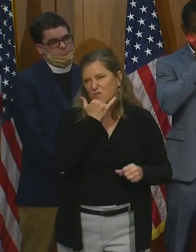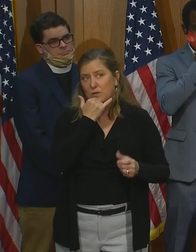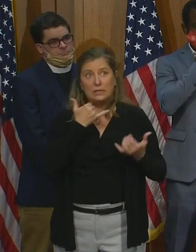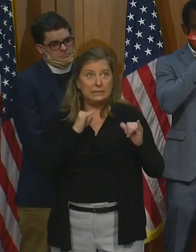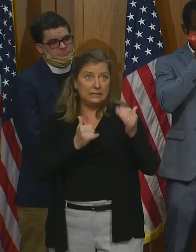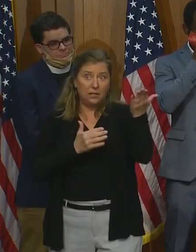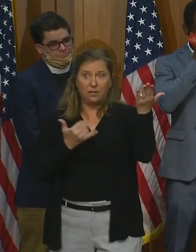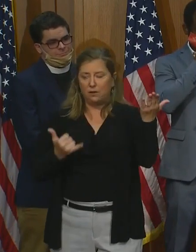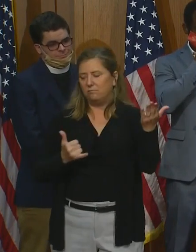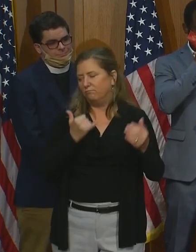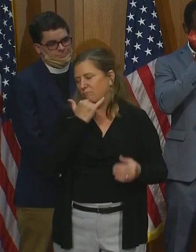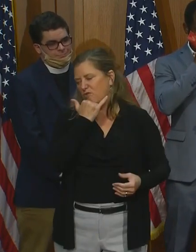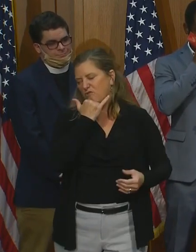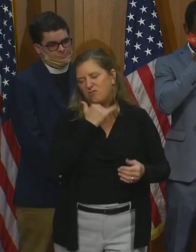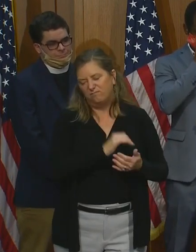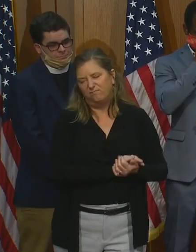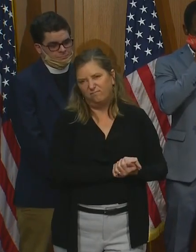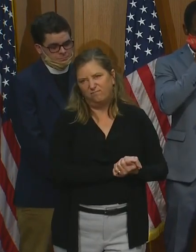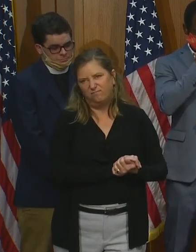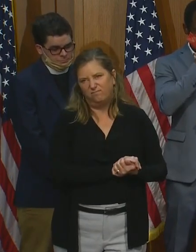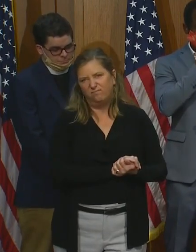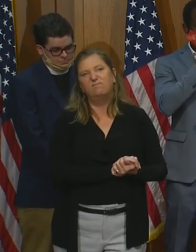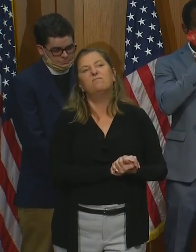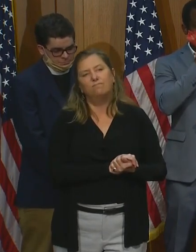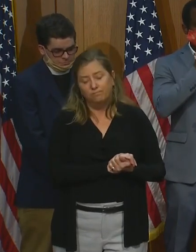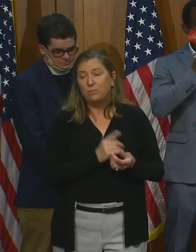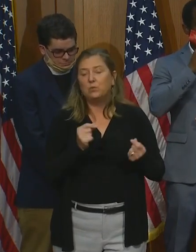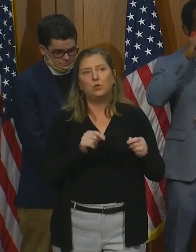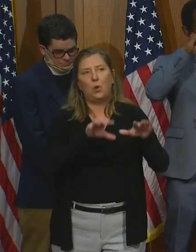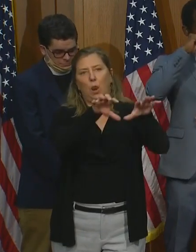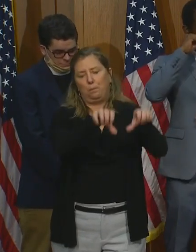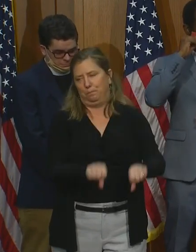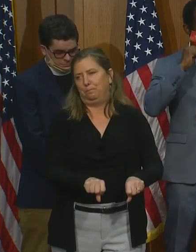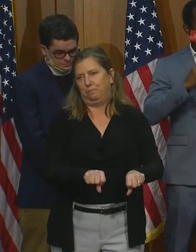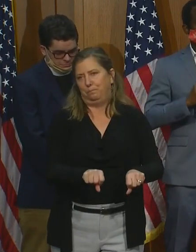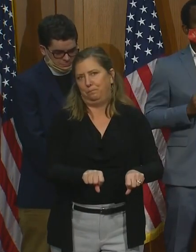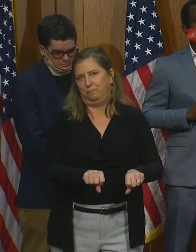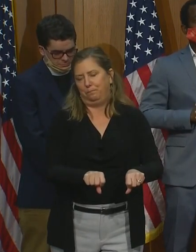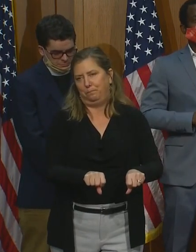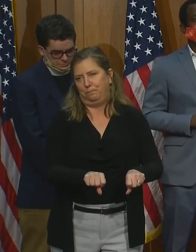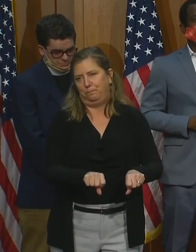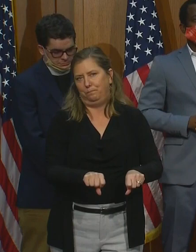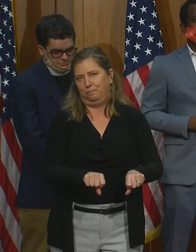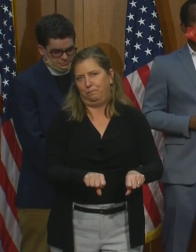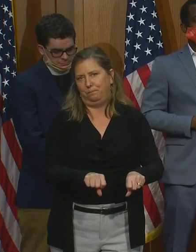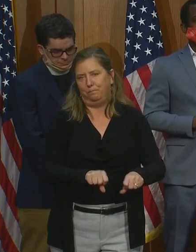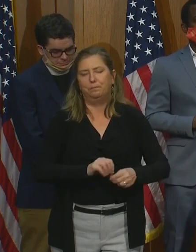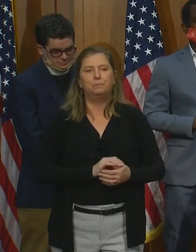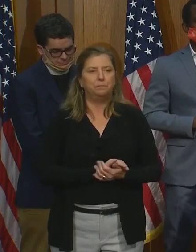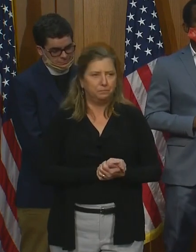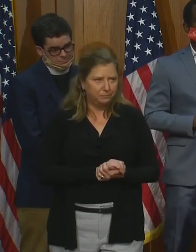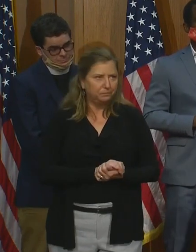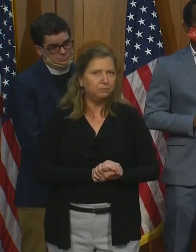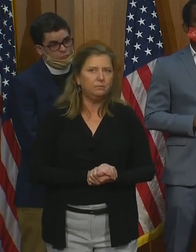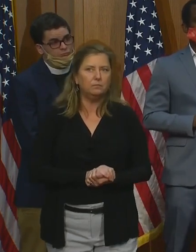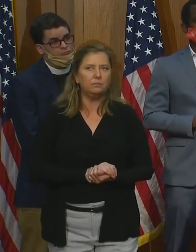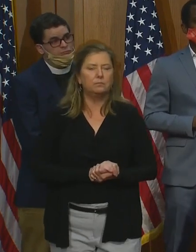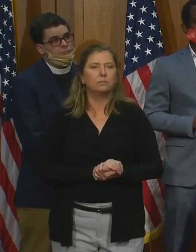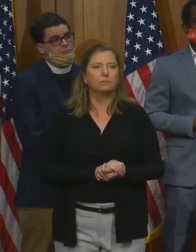WAS WRONG THEN AND IT IS WRONG